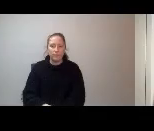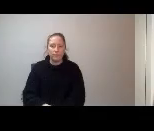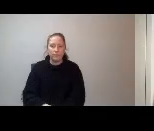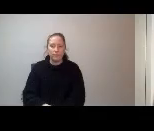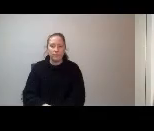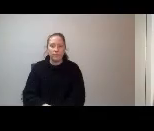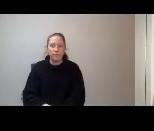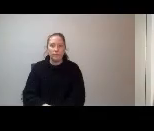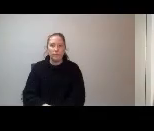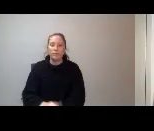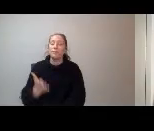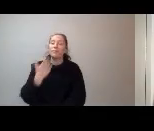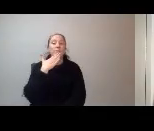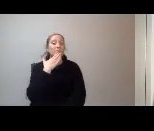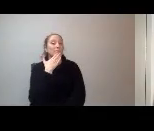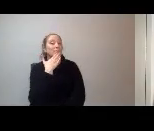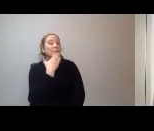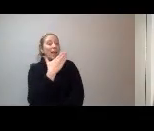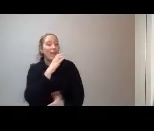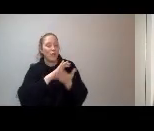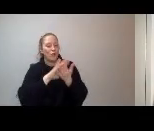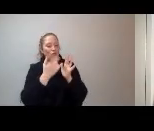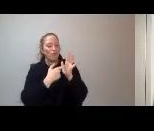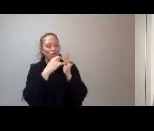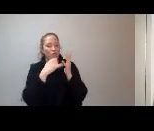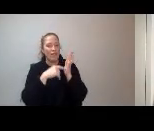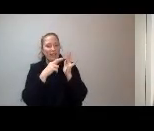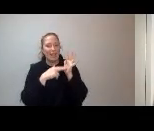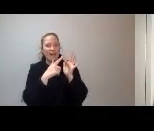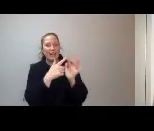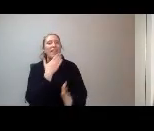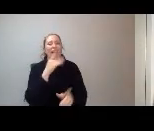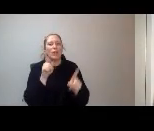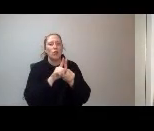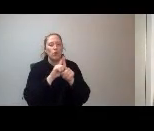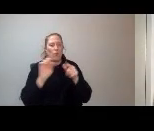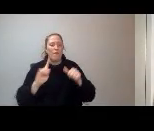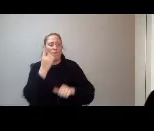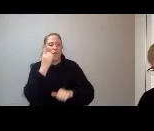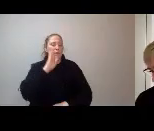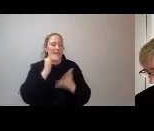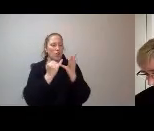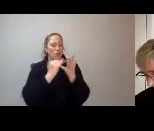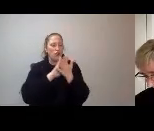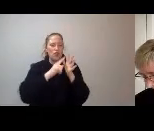it's all yours. - Thank you. Thank you so much, Christine, and thank you to Sharon as well. Two really wonderful presentations